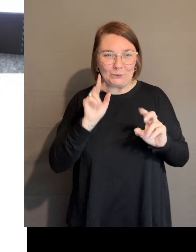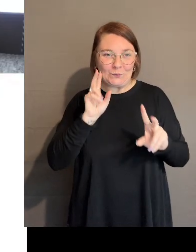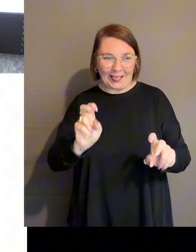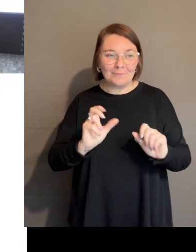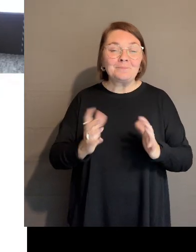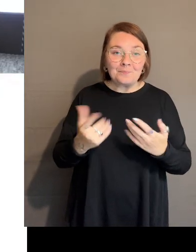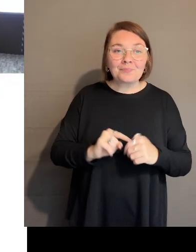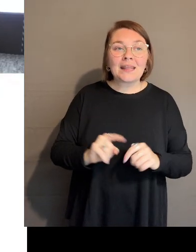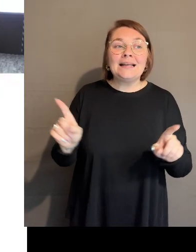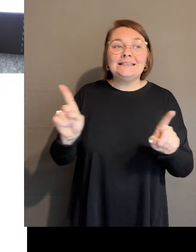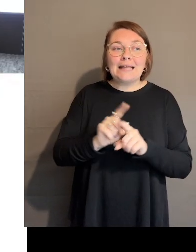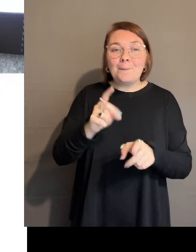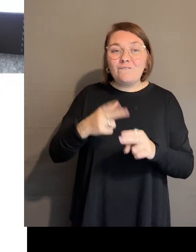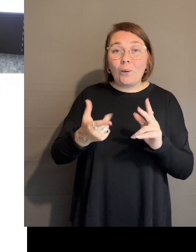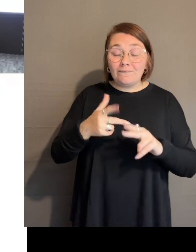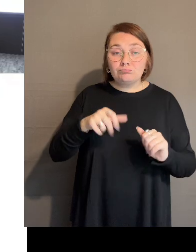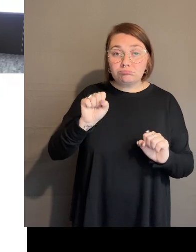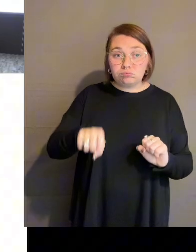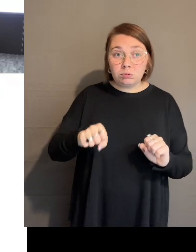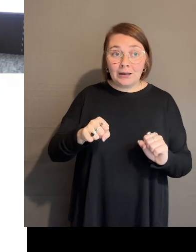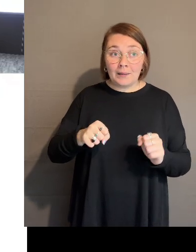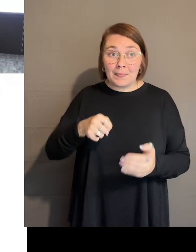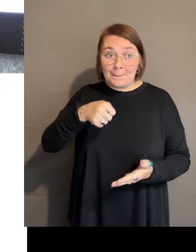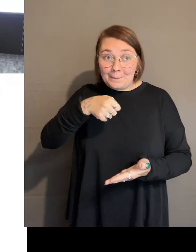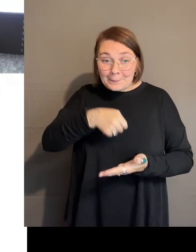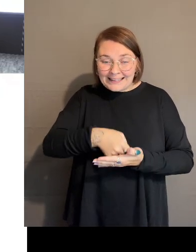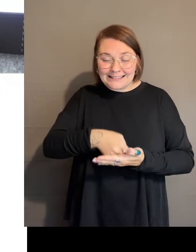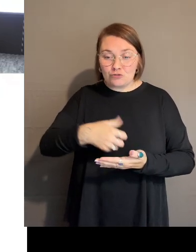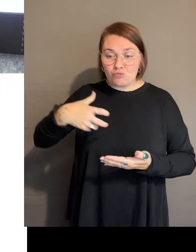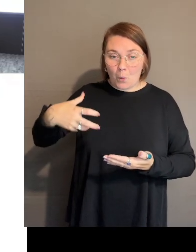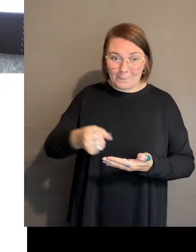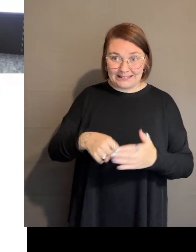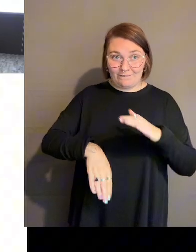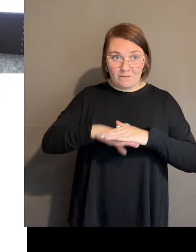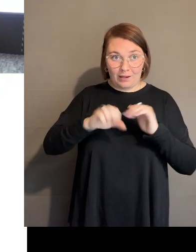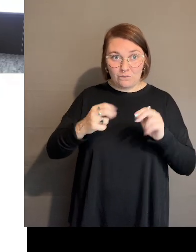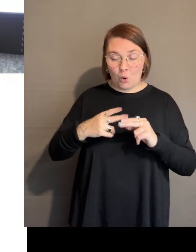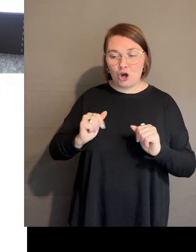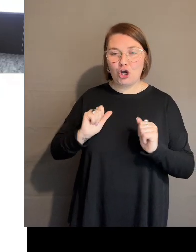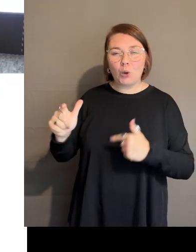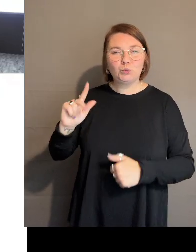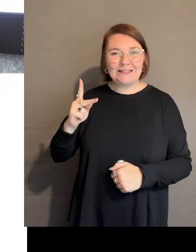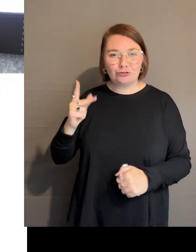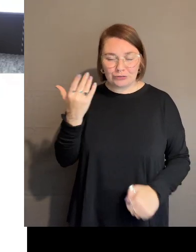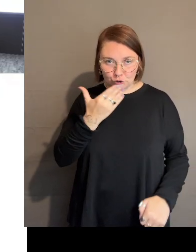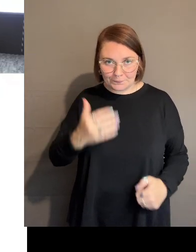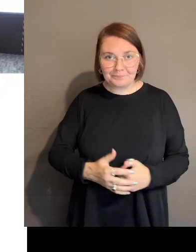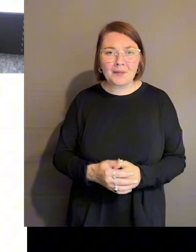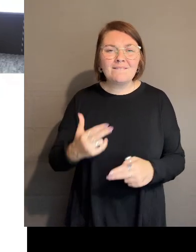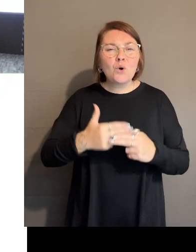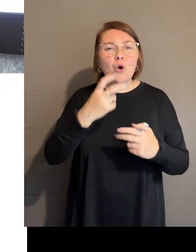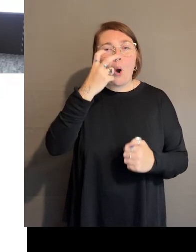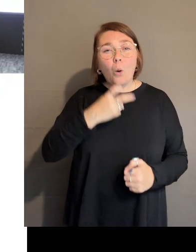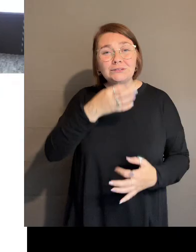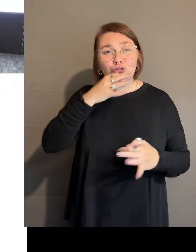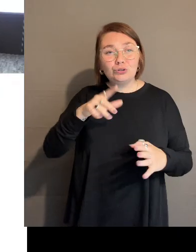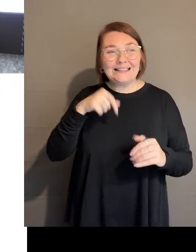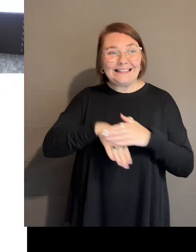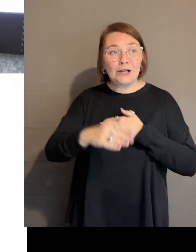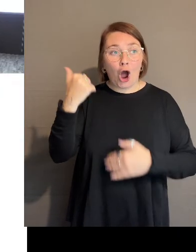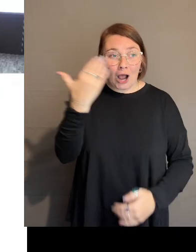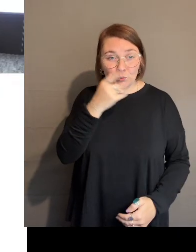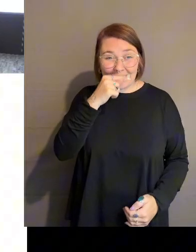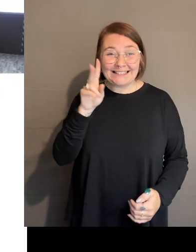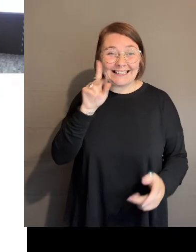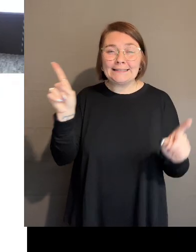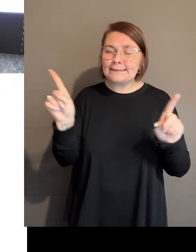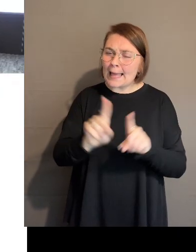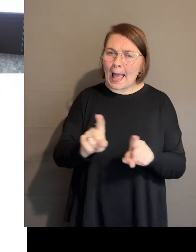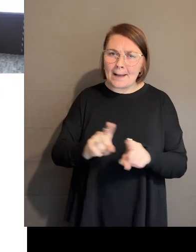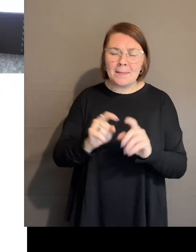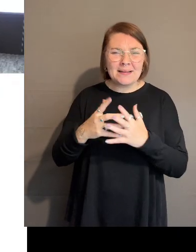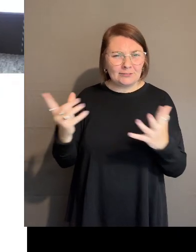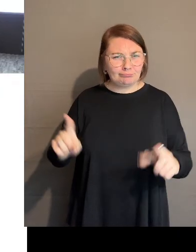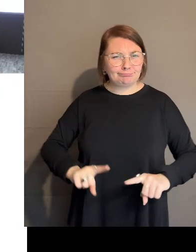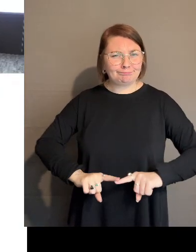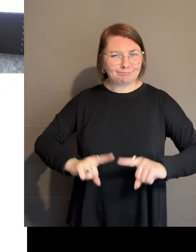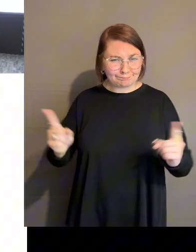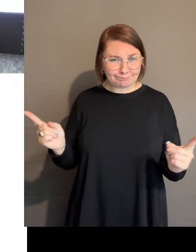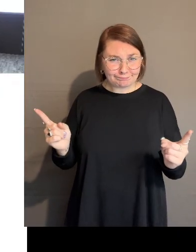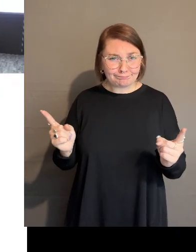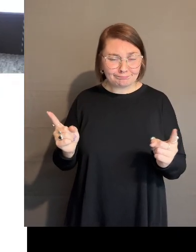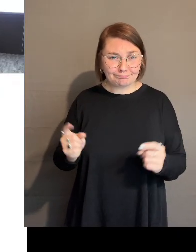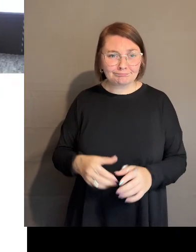same thing for if they fulfill the basic requirements to attend secondary school. And then for the older kids in high school, you see the same thing, that there's quite a substantial difference,